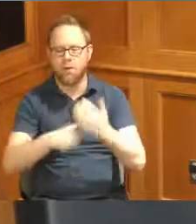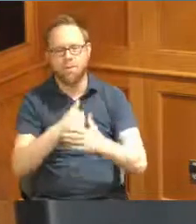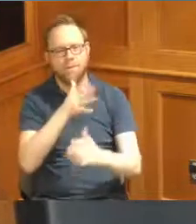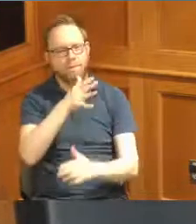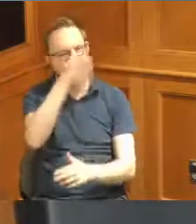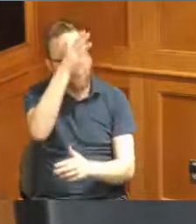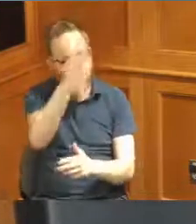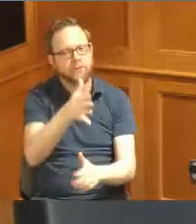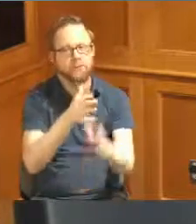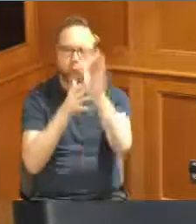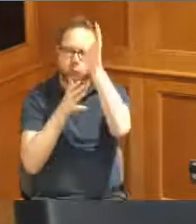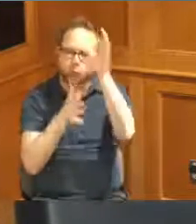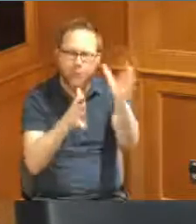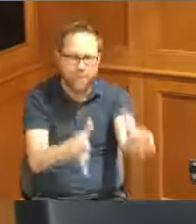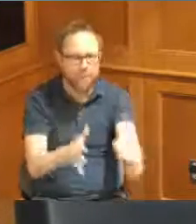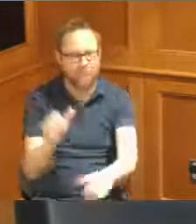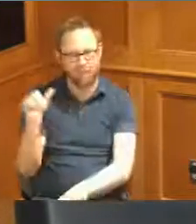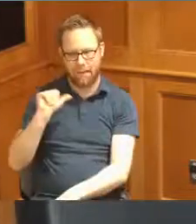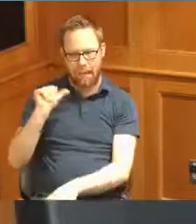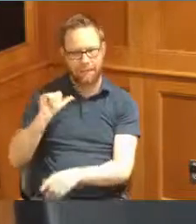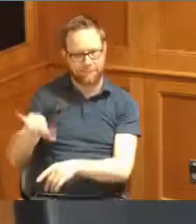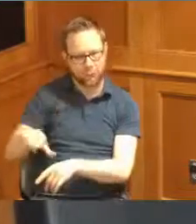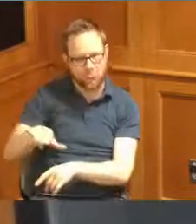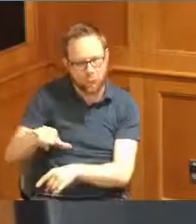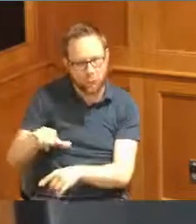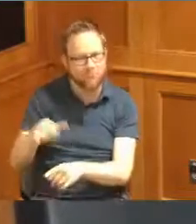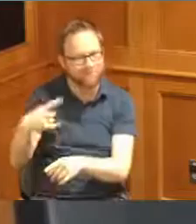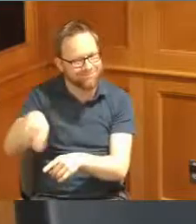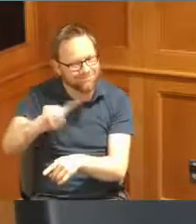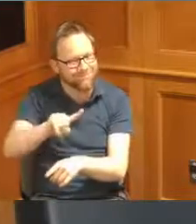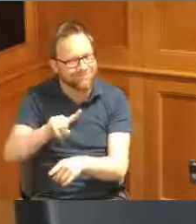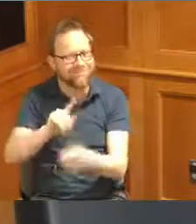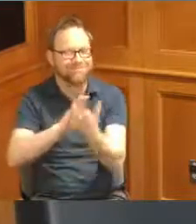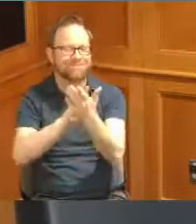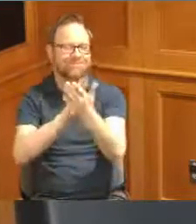and aunties I would say aunties that's in the place give them a big round of applause